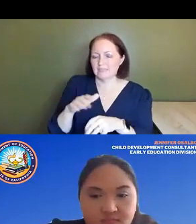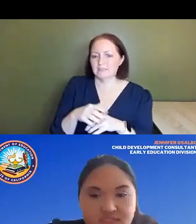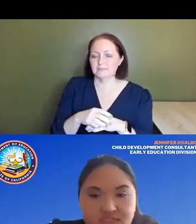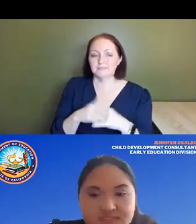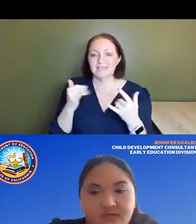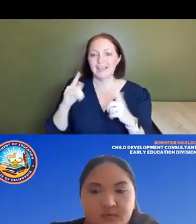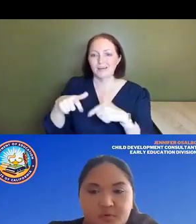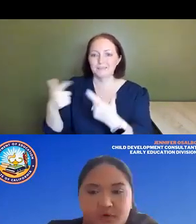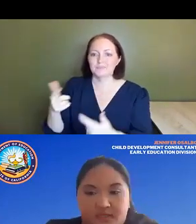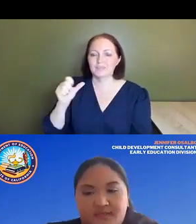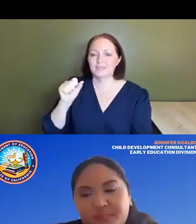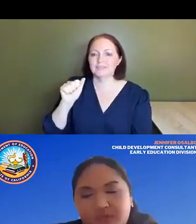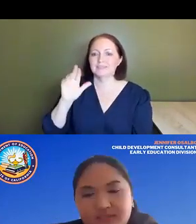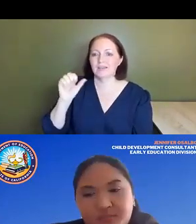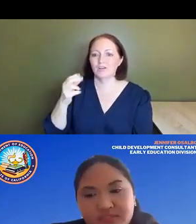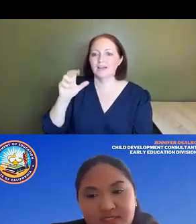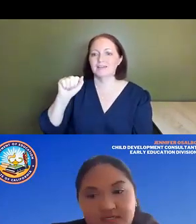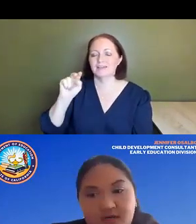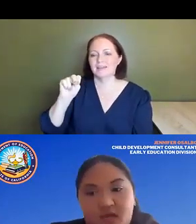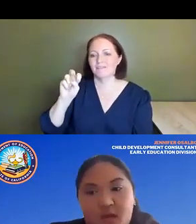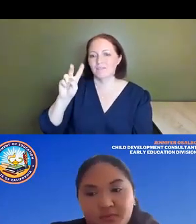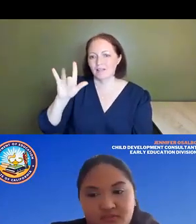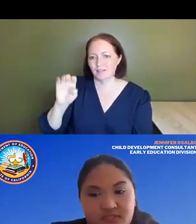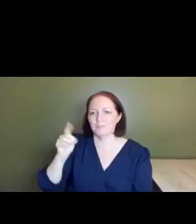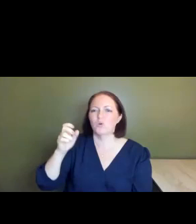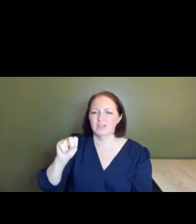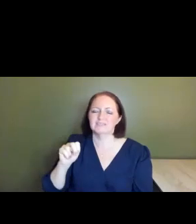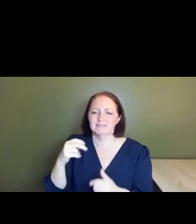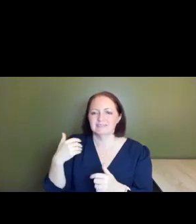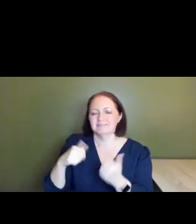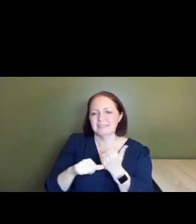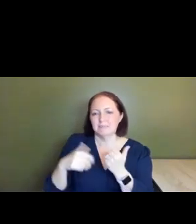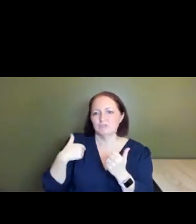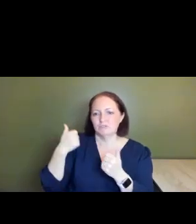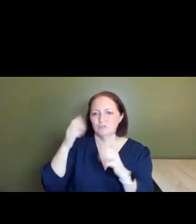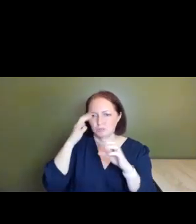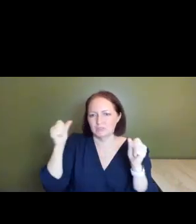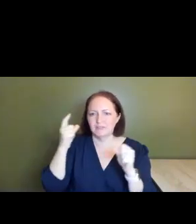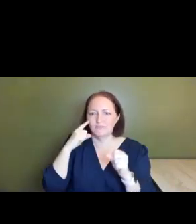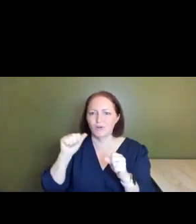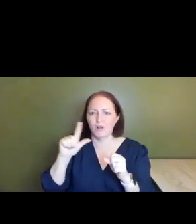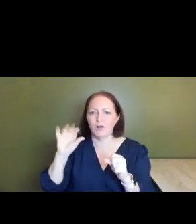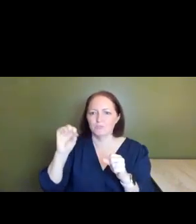over to Sarah Neville-Morgan the Deputy Superintendent of the Opportunities for All Branch at CDE.